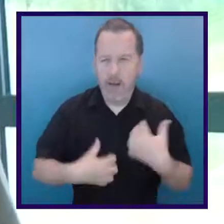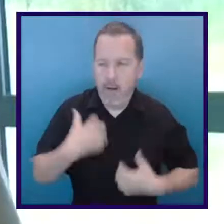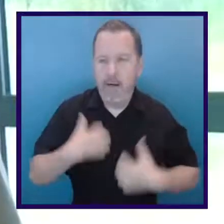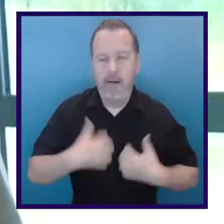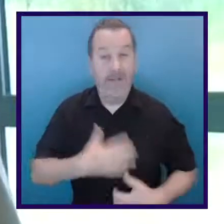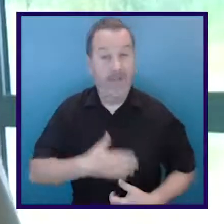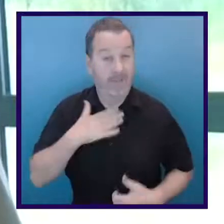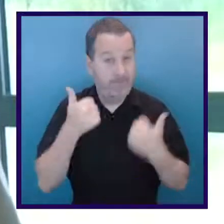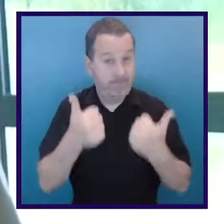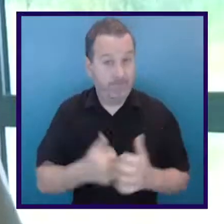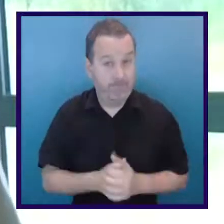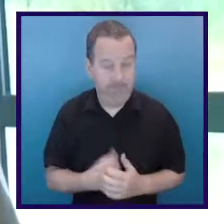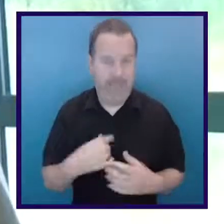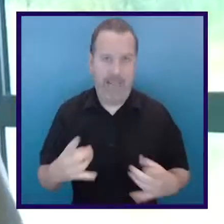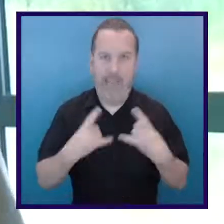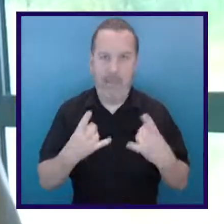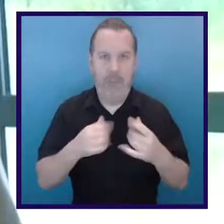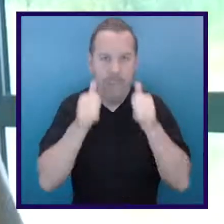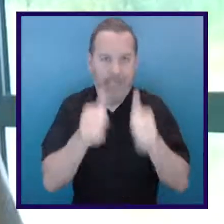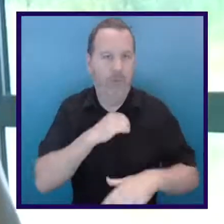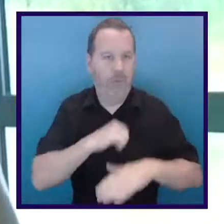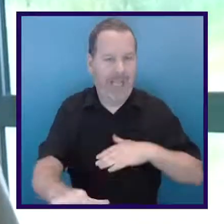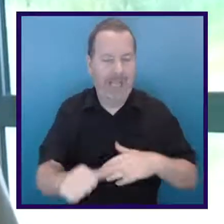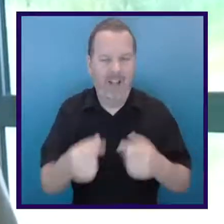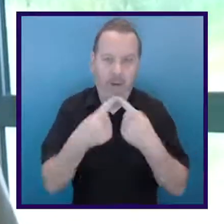I'm really pleased to be attending today's launch of Language Trends Northern Ireland